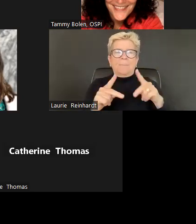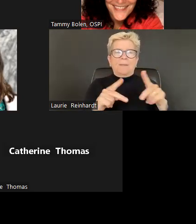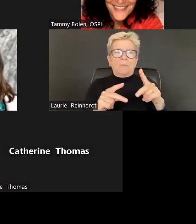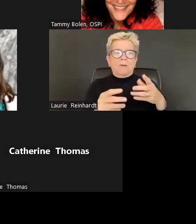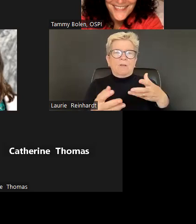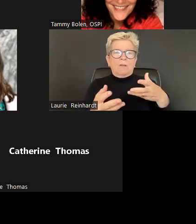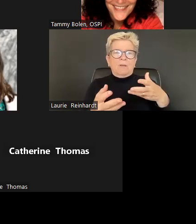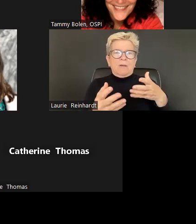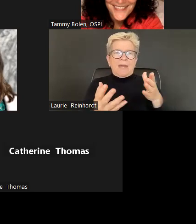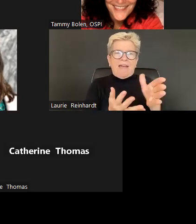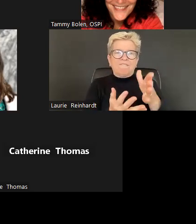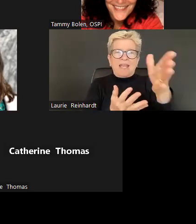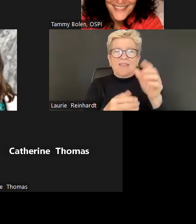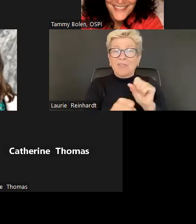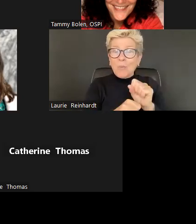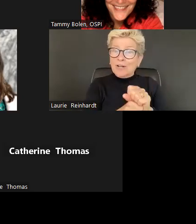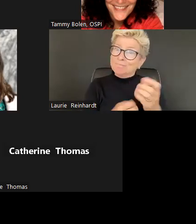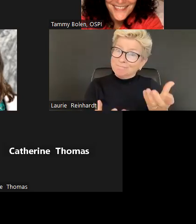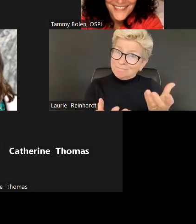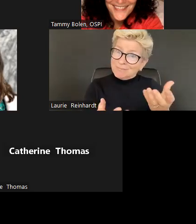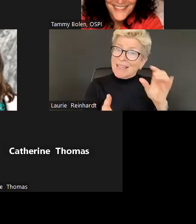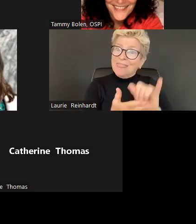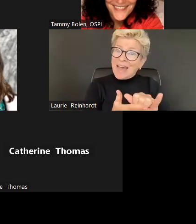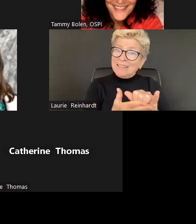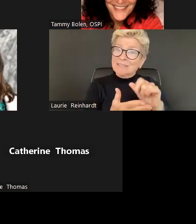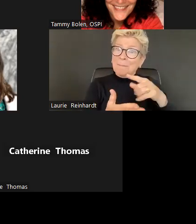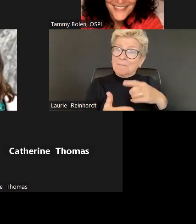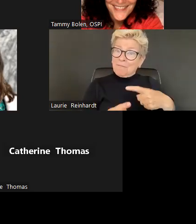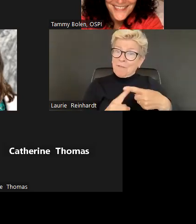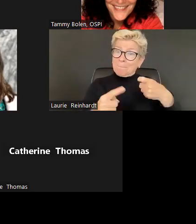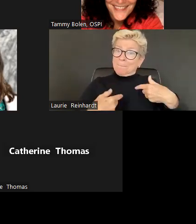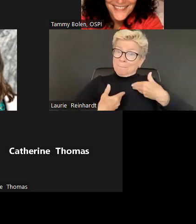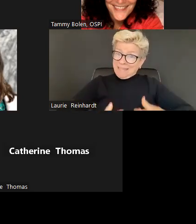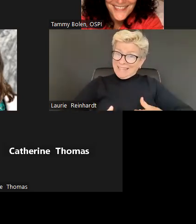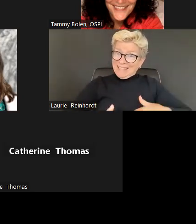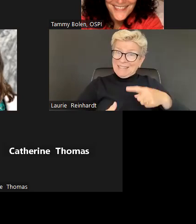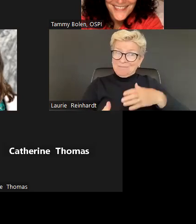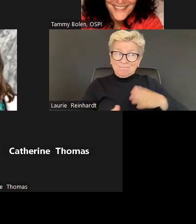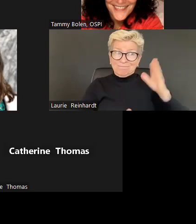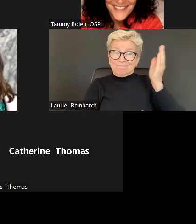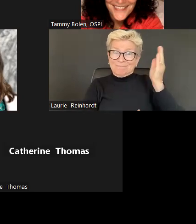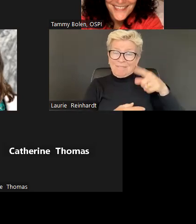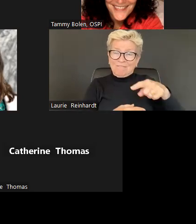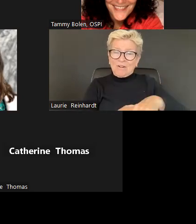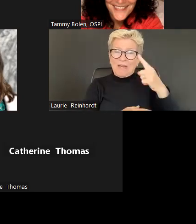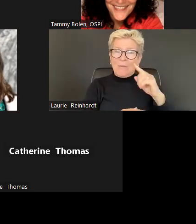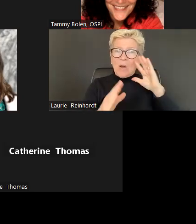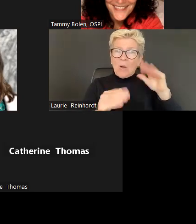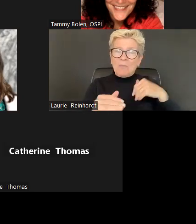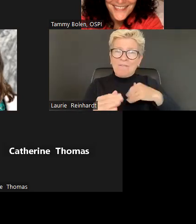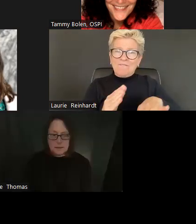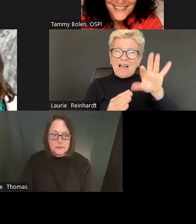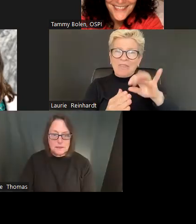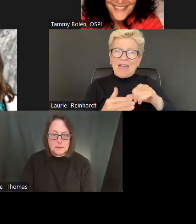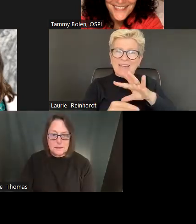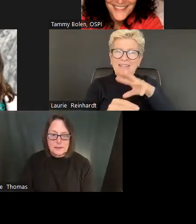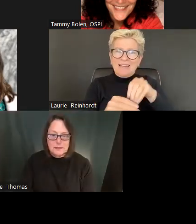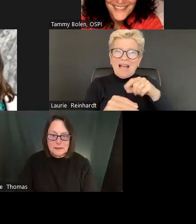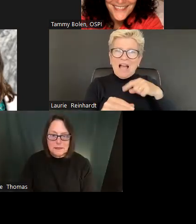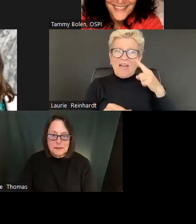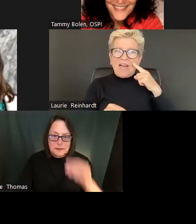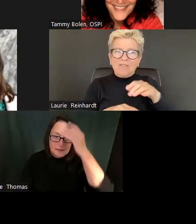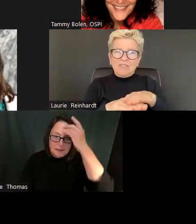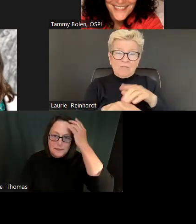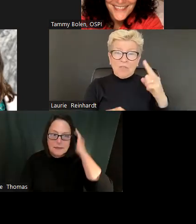So it helps us kind of set up this taxonomy of thinking about in ways of being intentional about using our social emotional skills in the academic space rather than seeing them as something separate or added on or nice to have, but really kind of being intentional about how folks navigate.